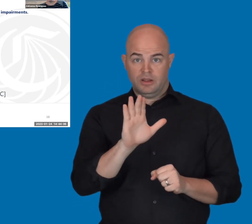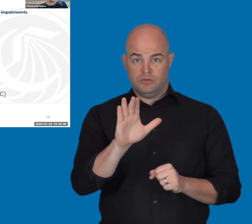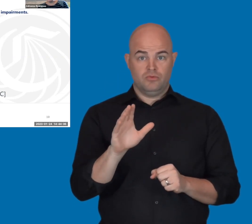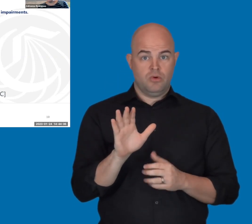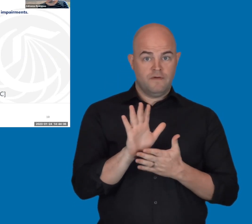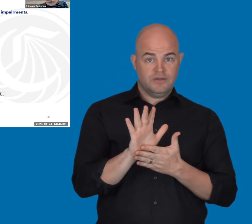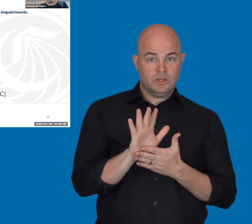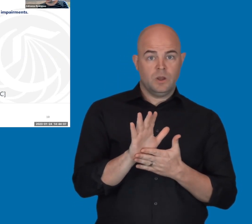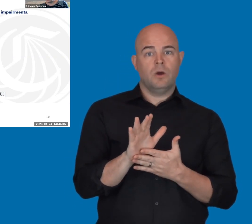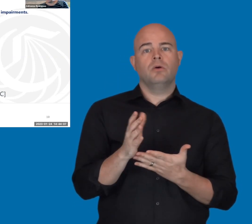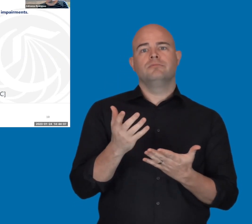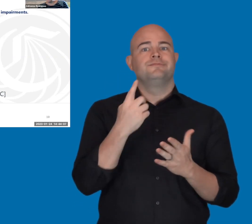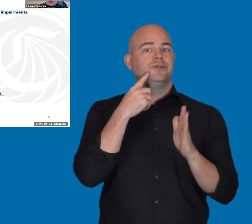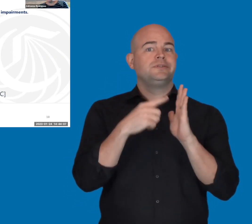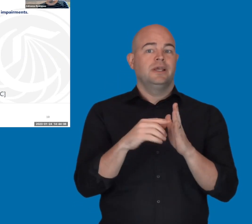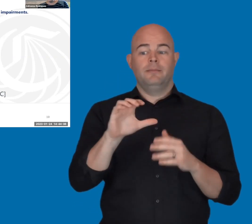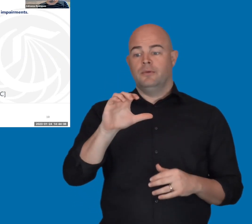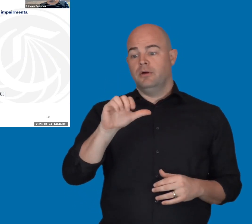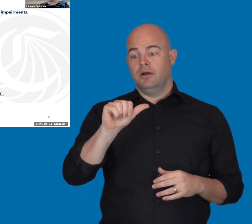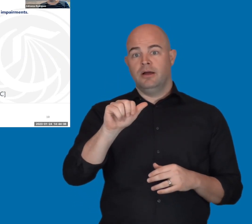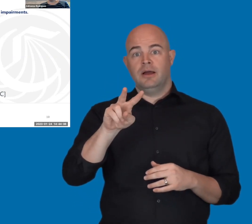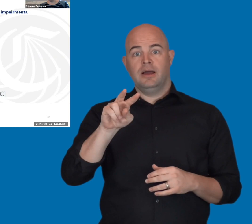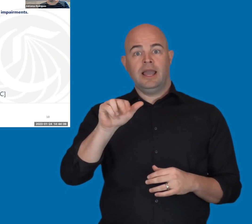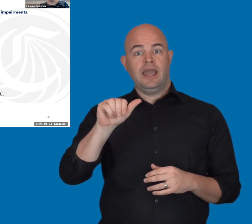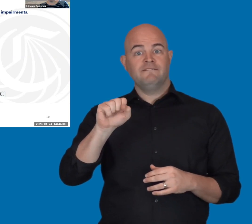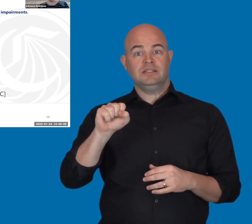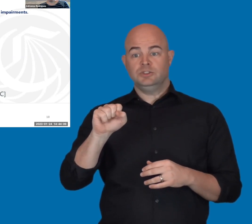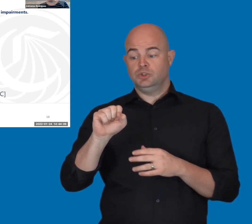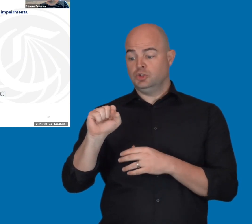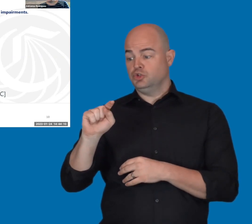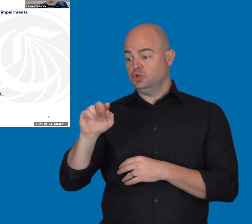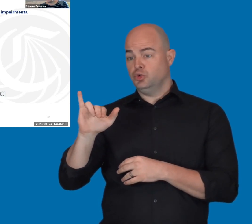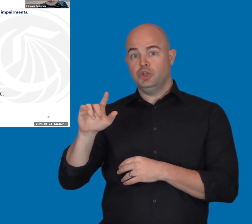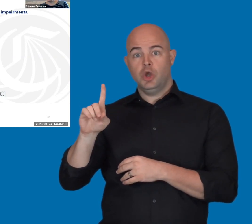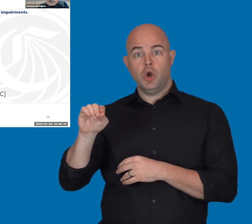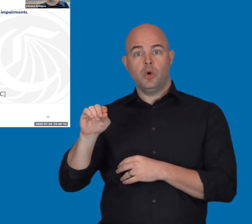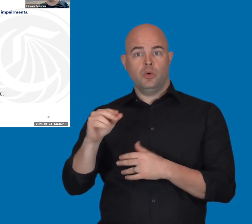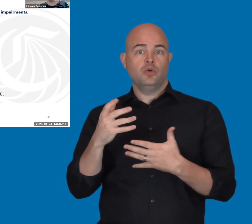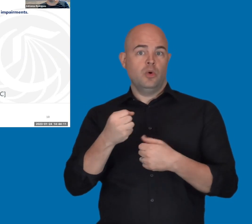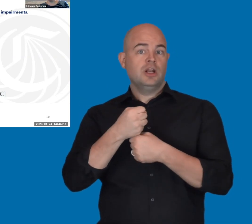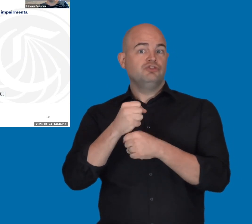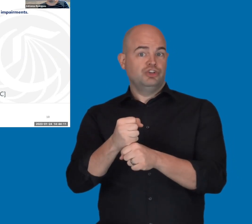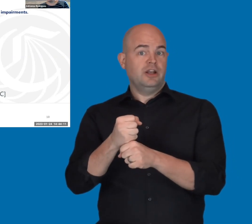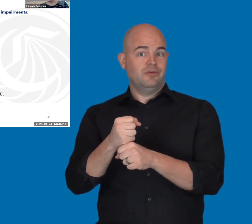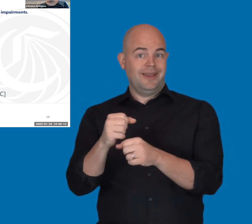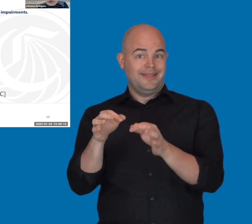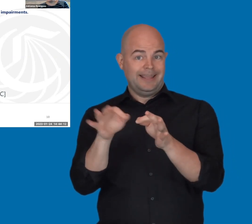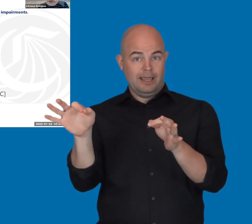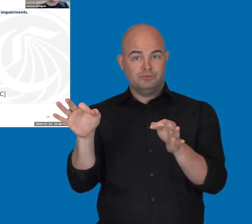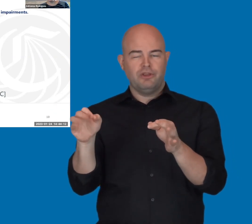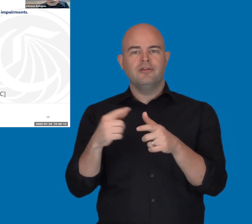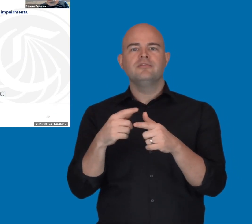for example in Canvas Studio, you'll want to make sure to generate the captions and then go in and correct them